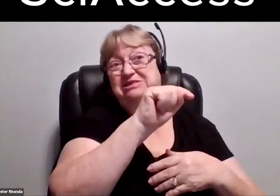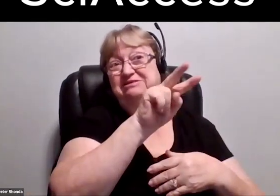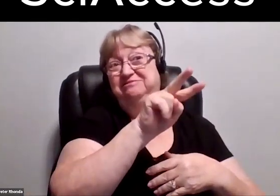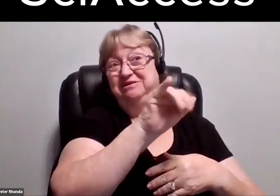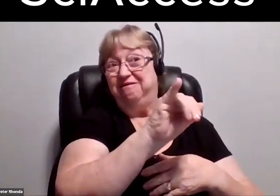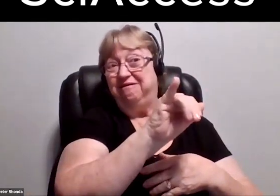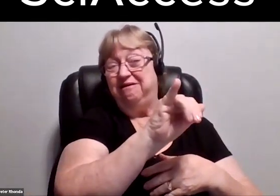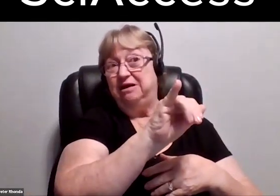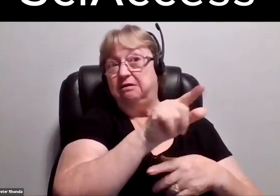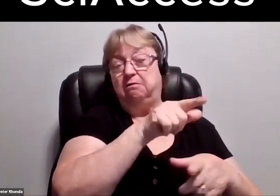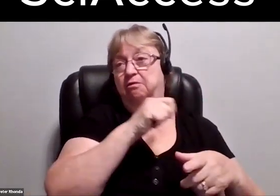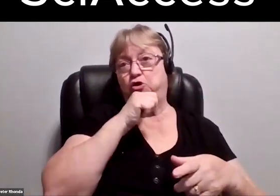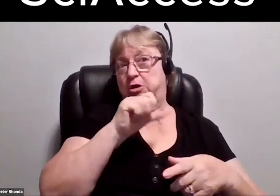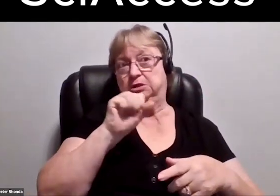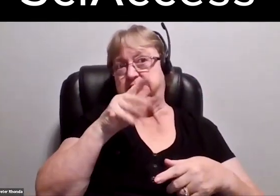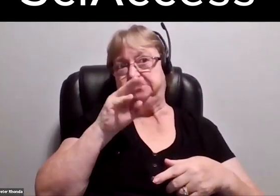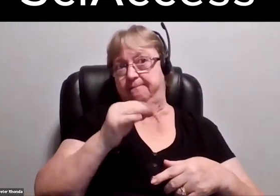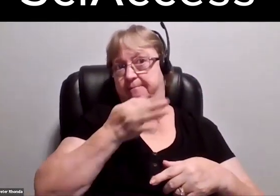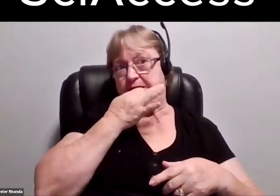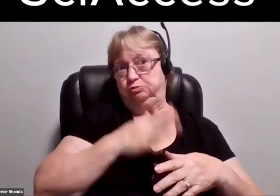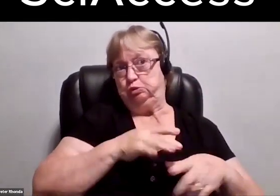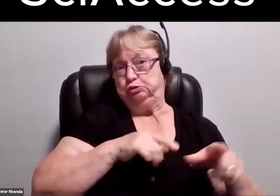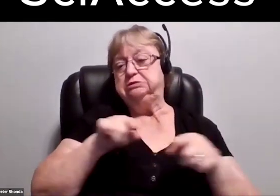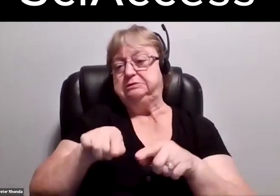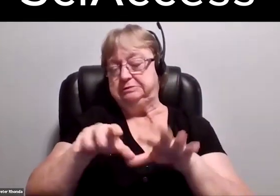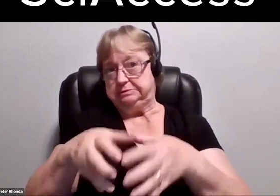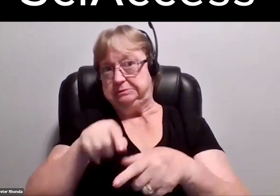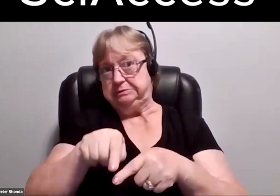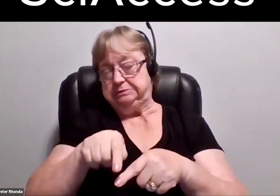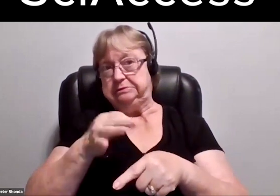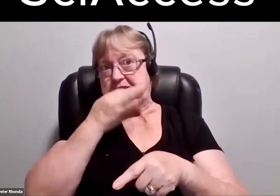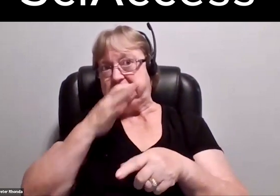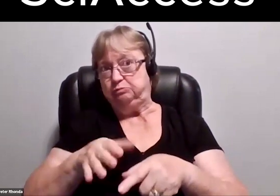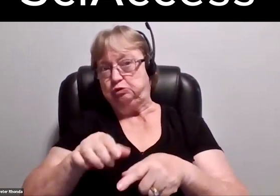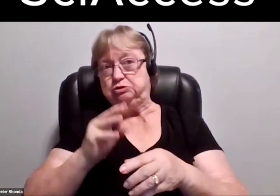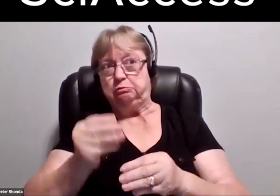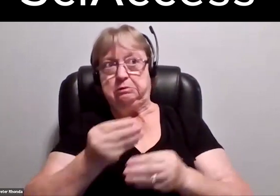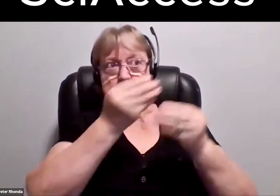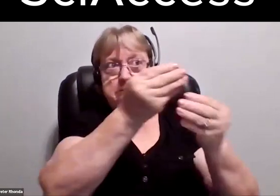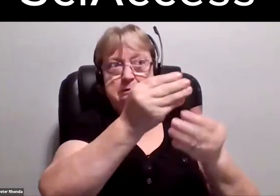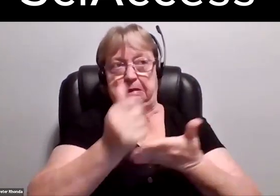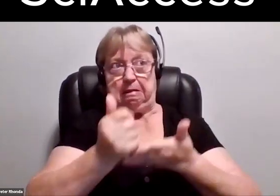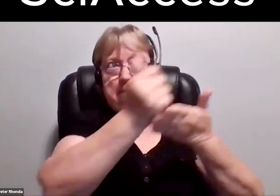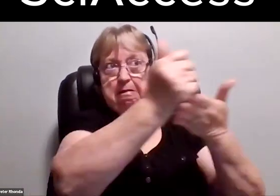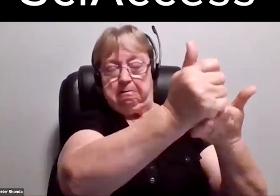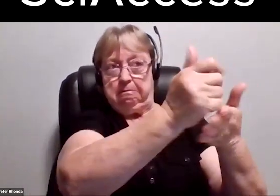experts brush up on their STEM background. It's a really nice working relationship